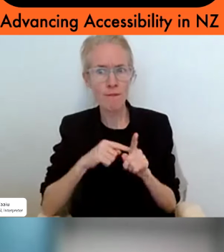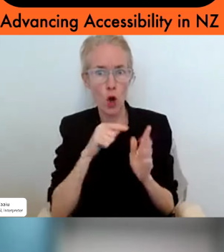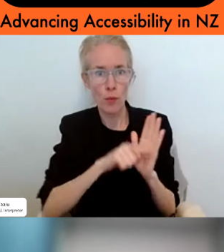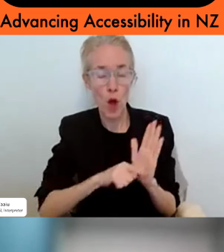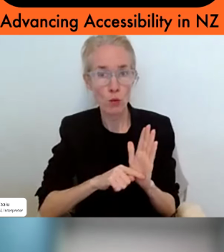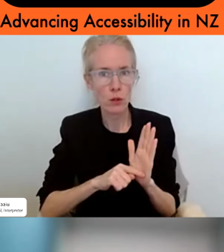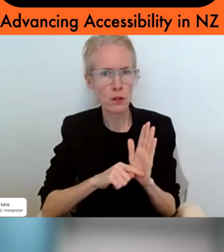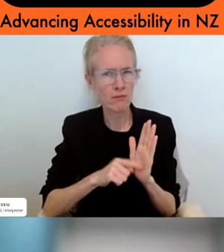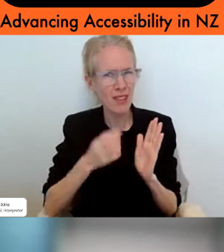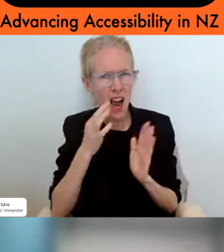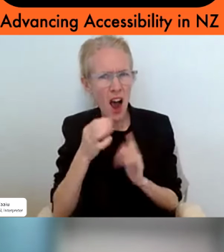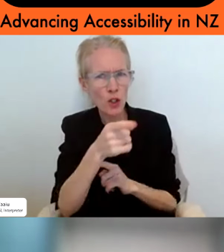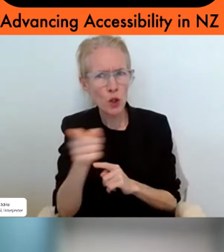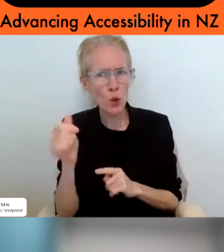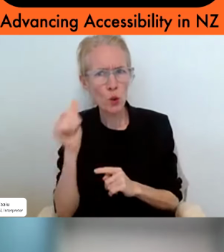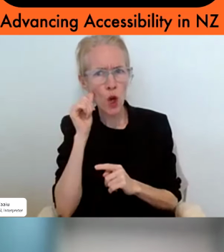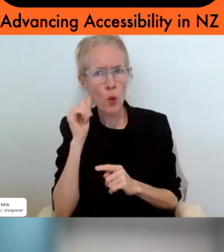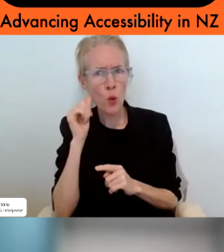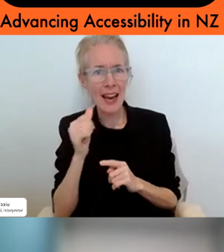systems, or the bottom of the line alarm systems that you can't hook